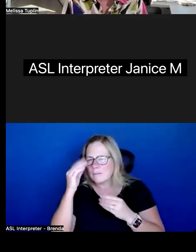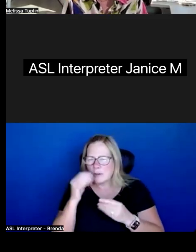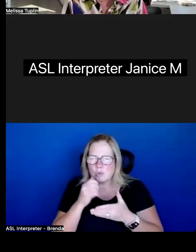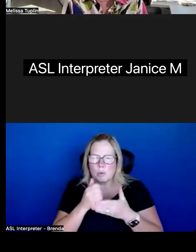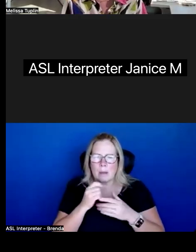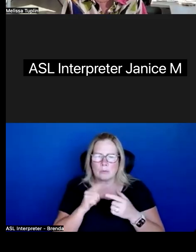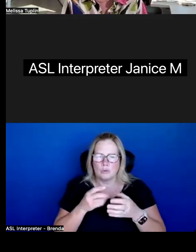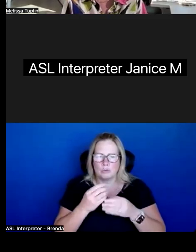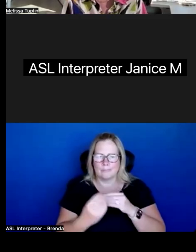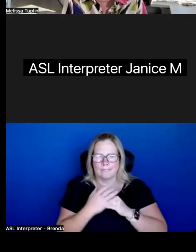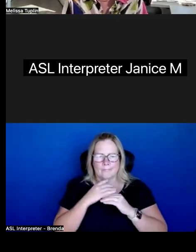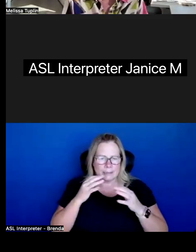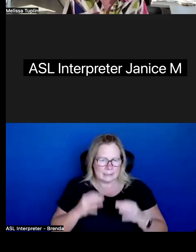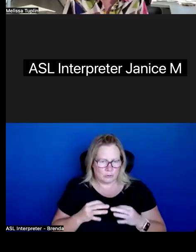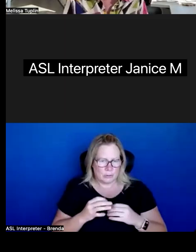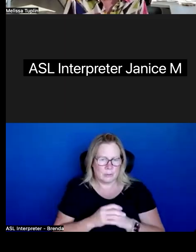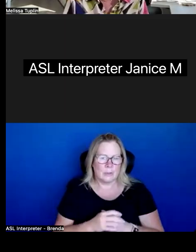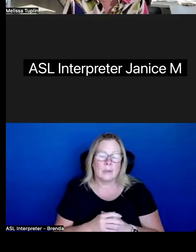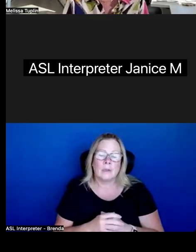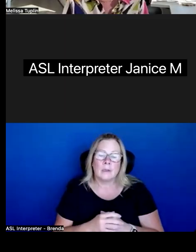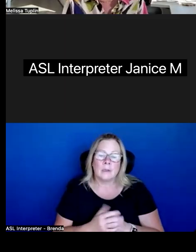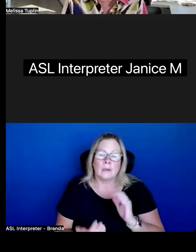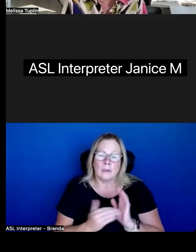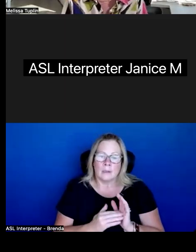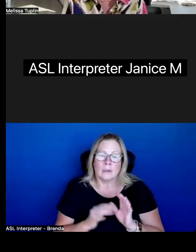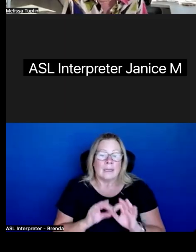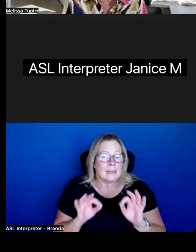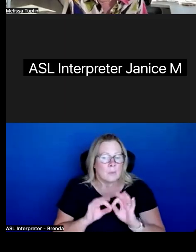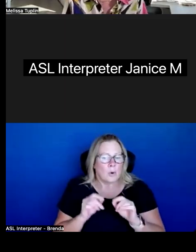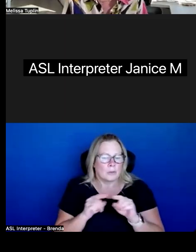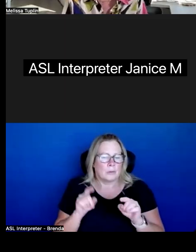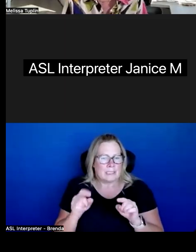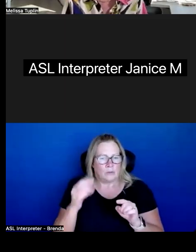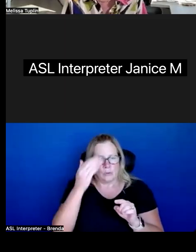your application material, you do need to be aware that any publicly available